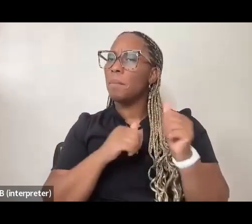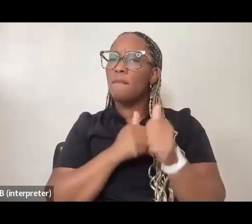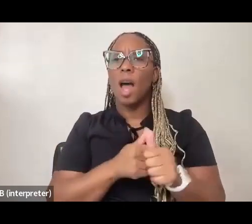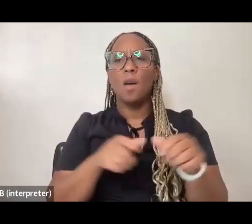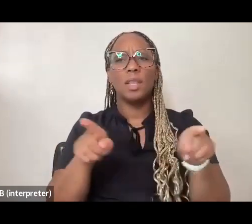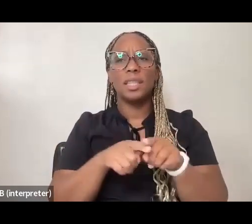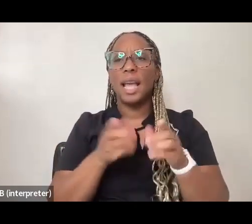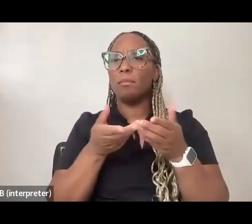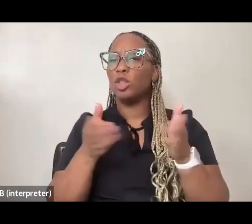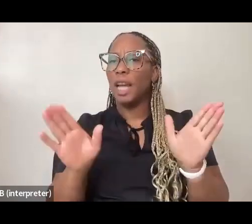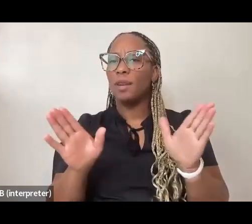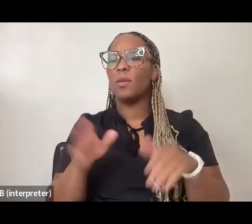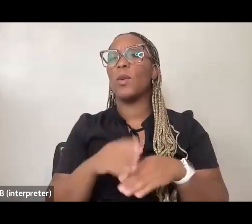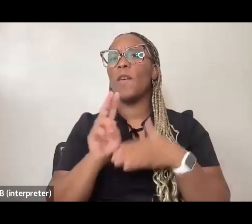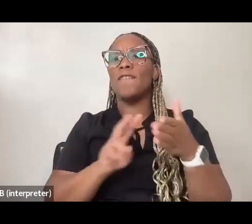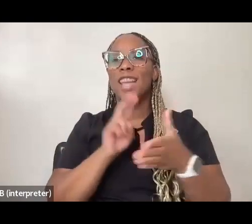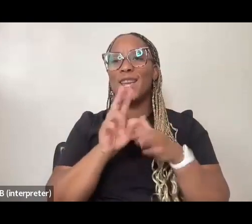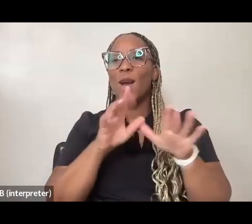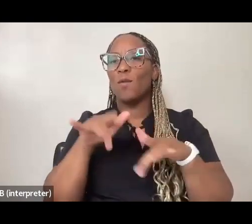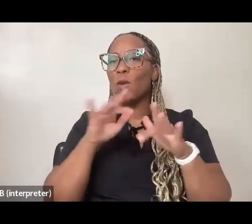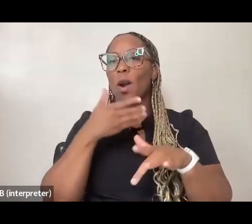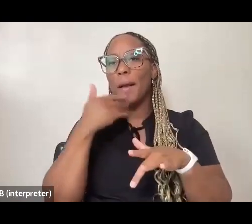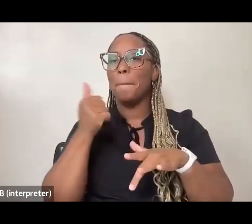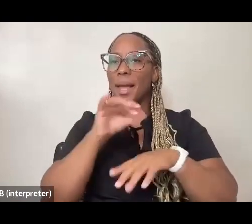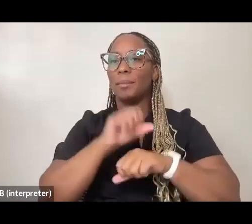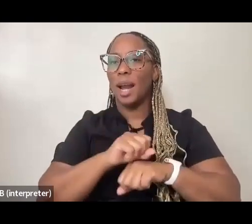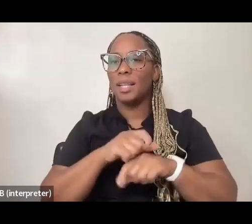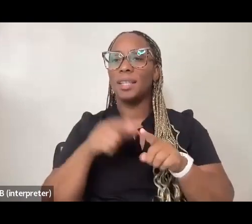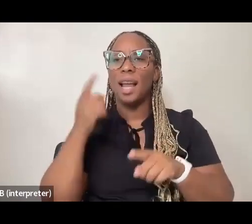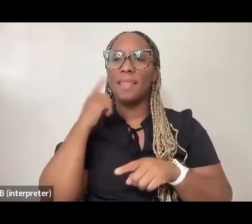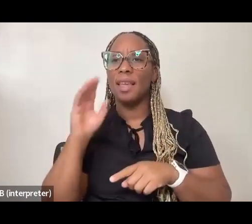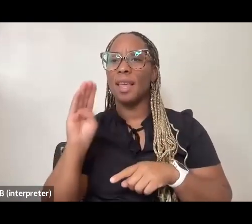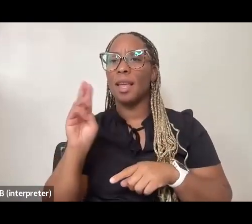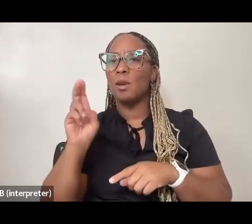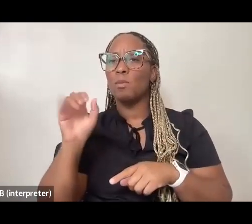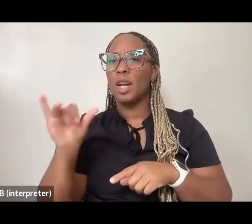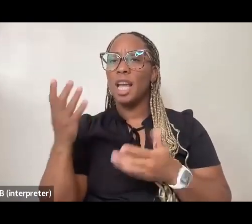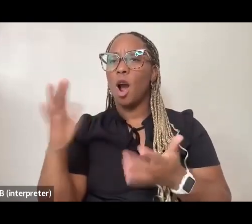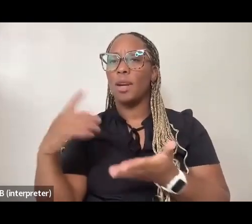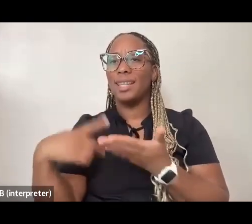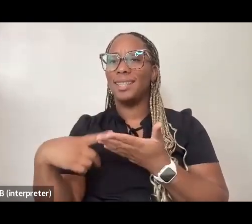video recording best practices. I think Brittany covered some of these in the last session as well.